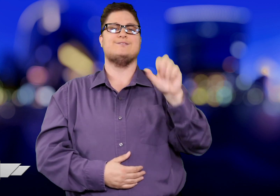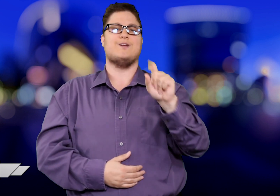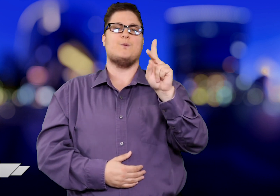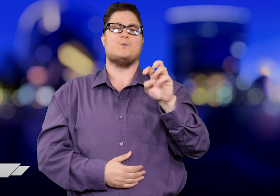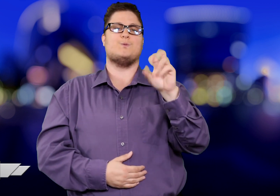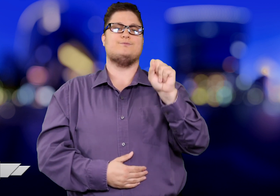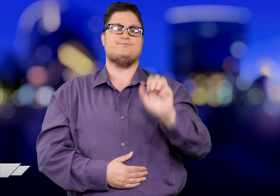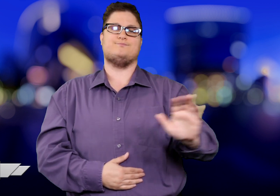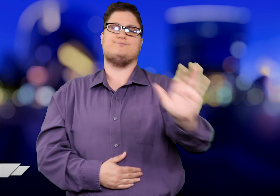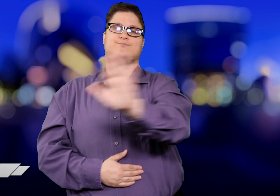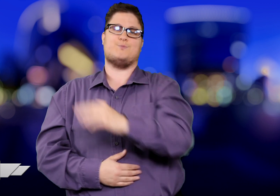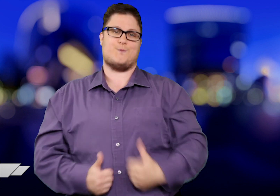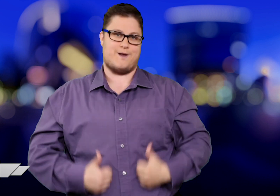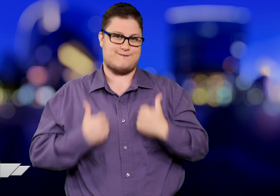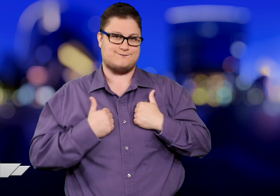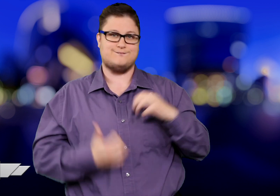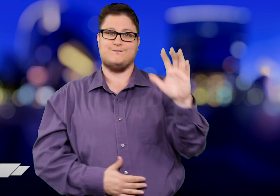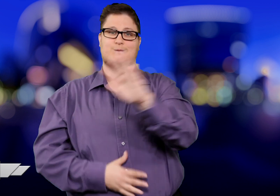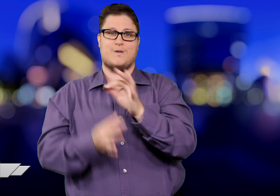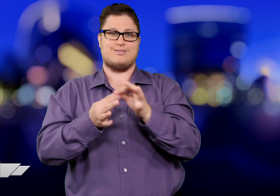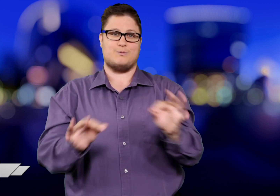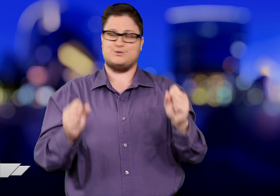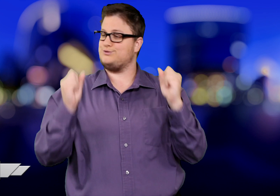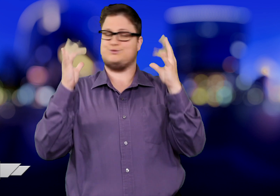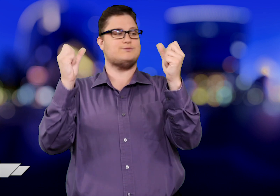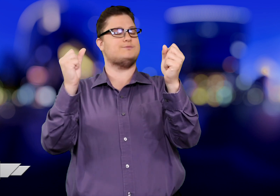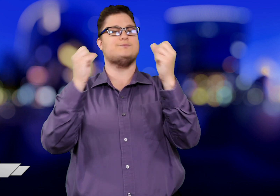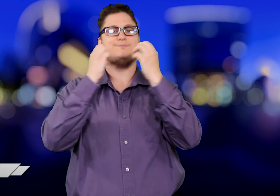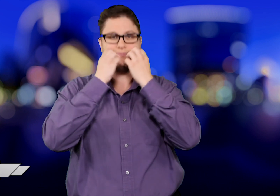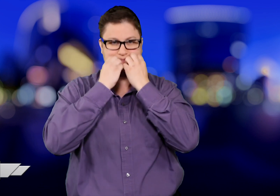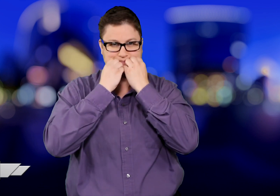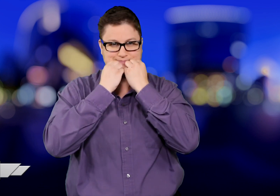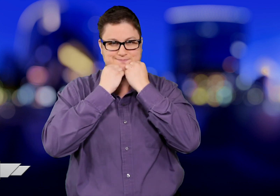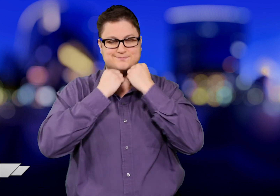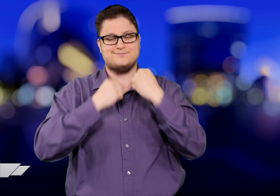Sign1News. Your life. Your language.